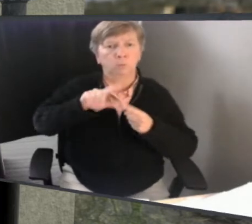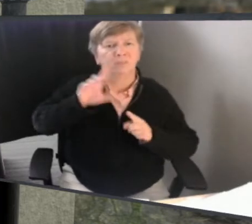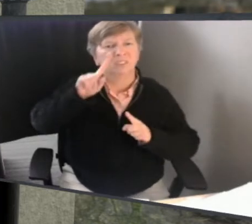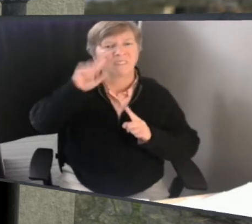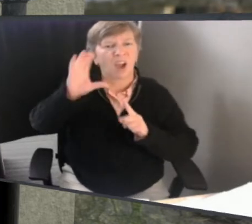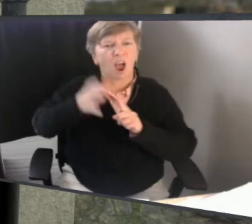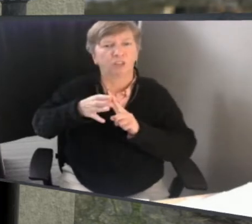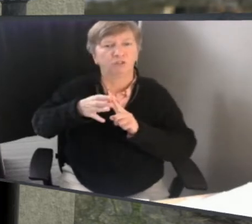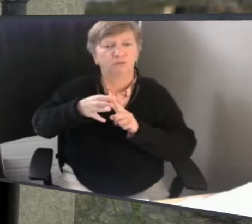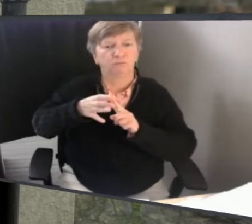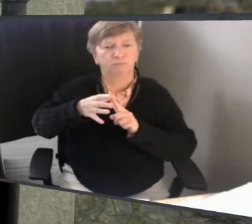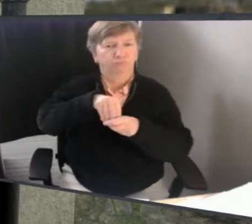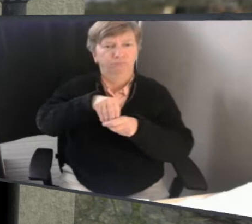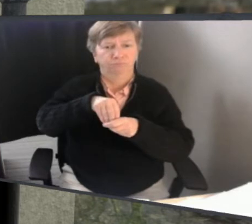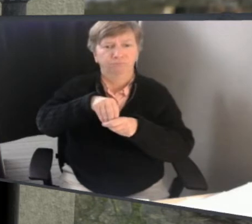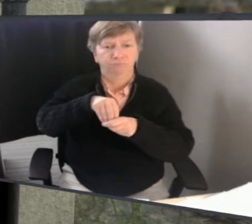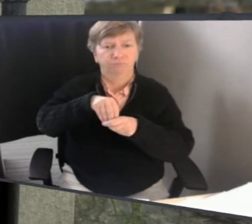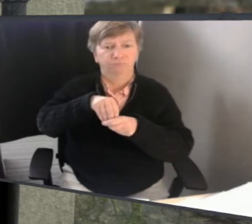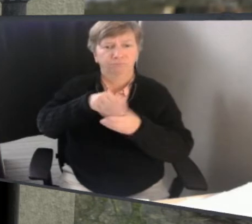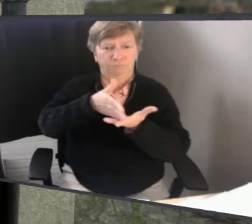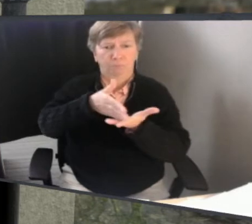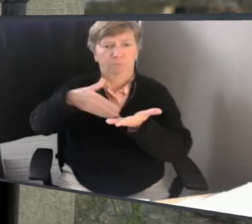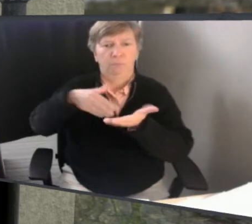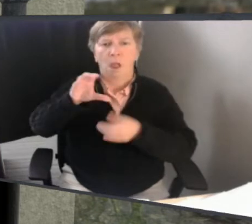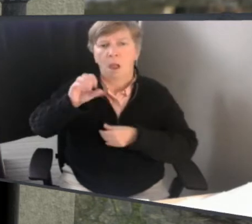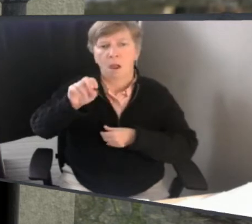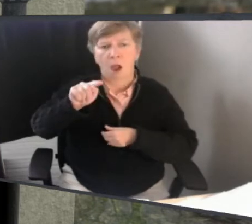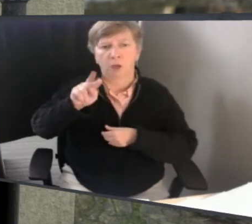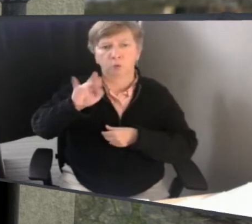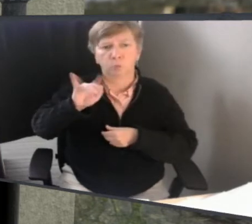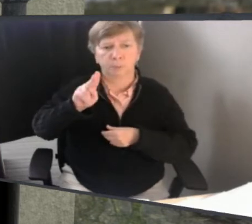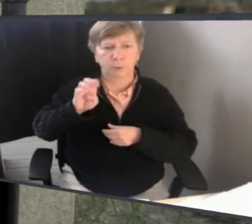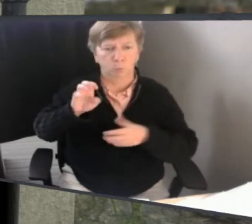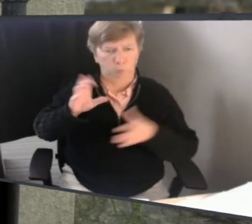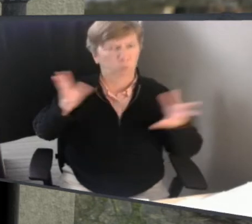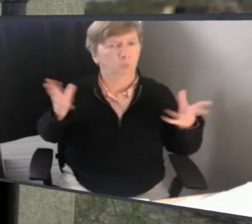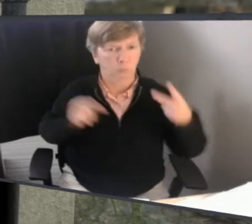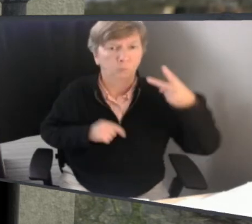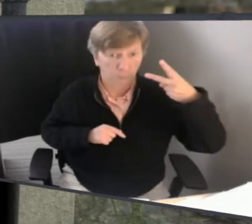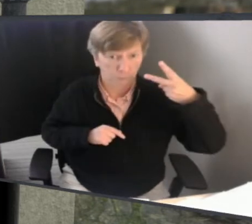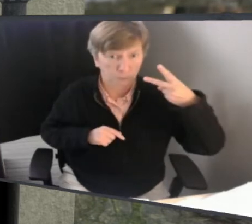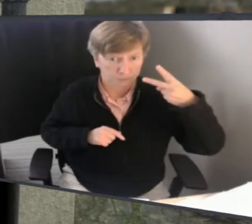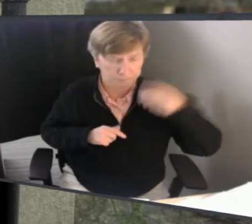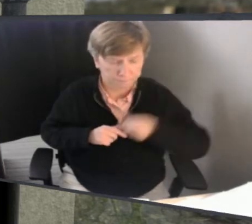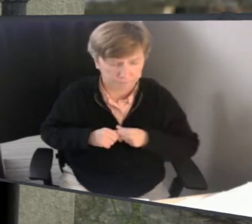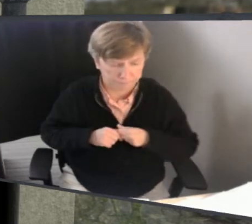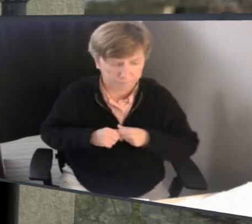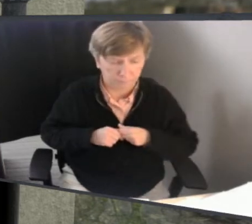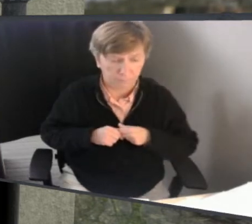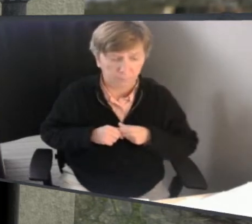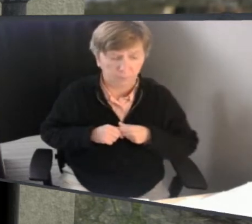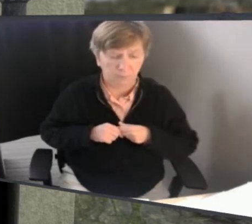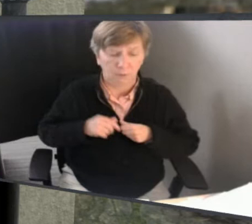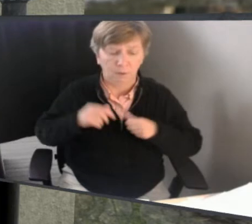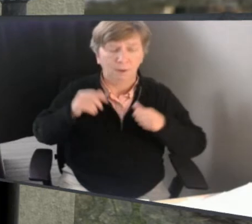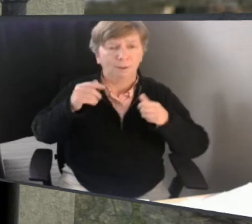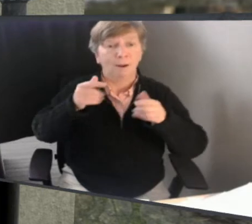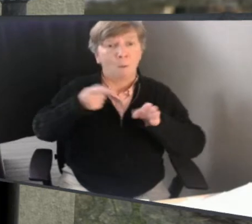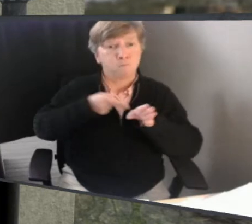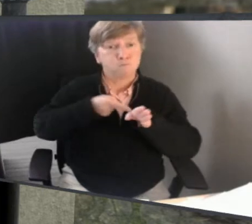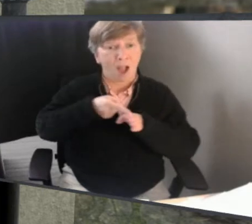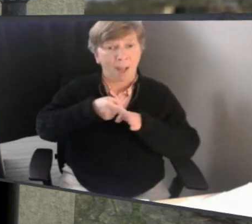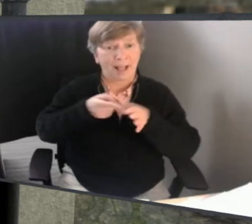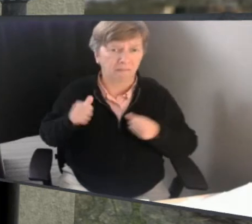community, and contribute to the deaf community, and deaf culture. That's important to deaf people. Their